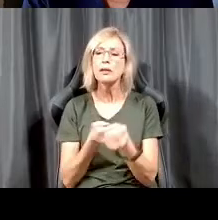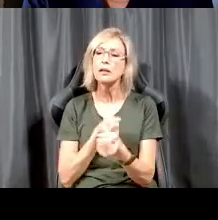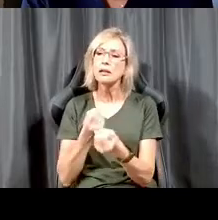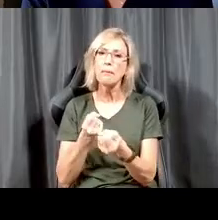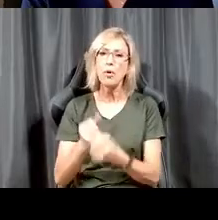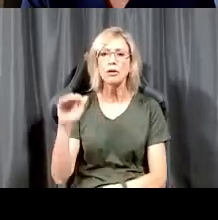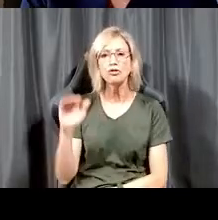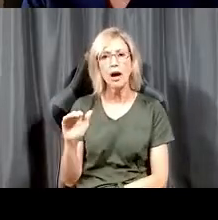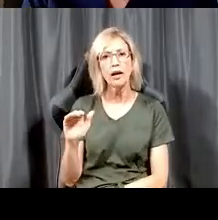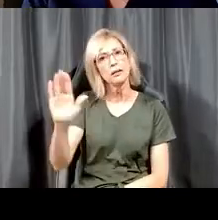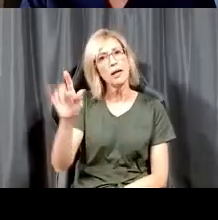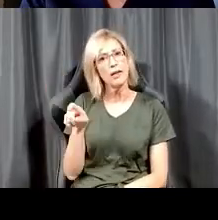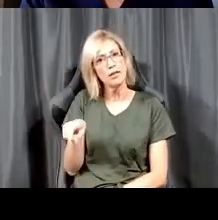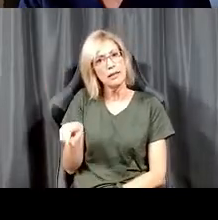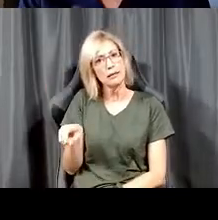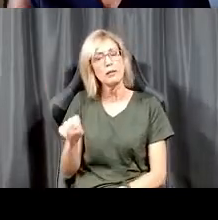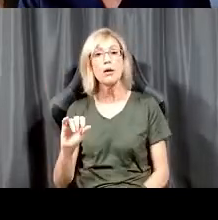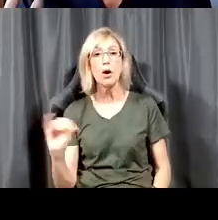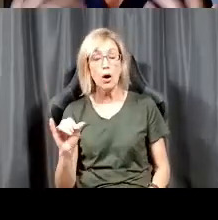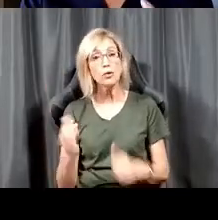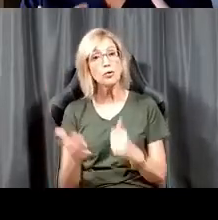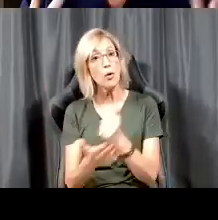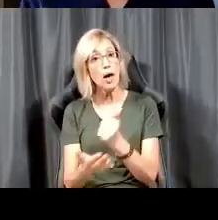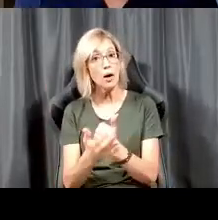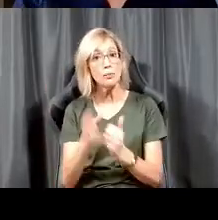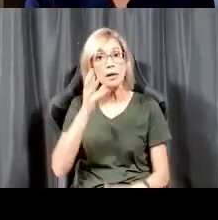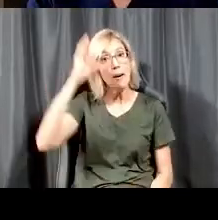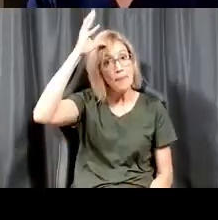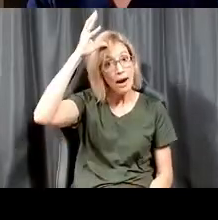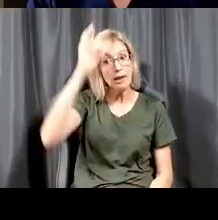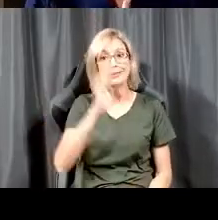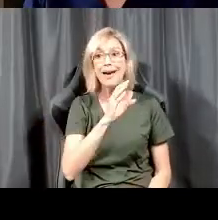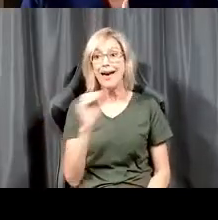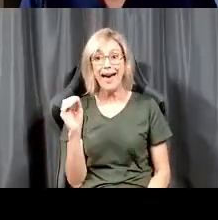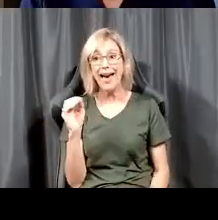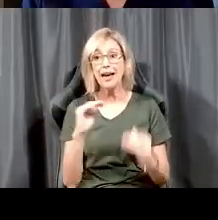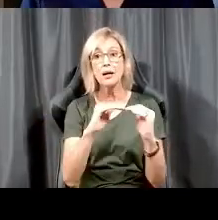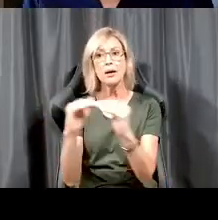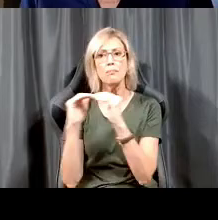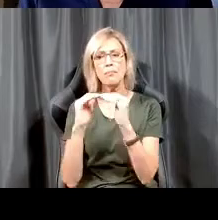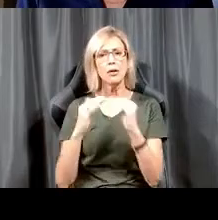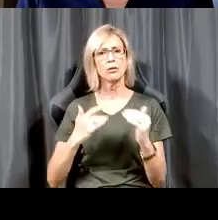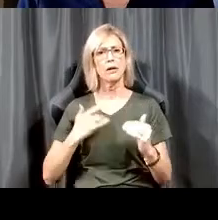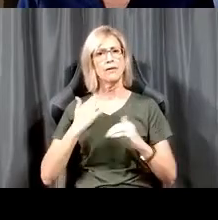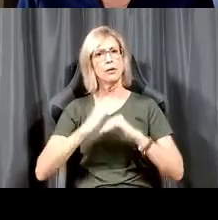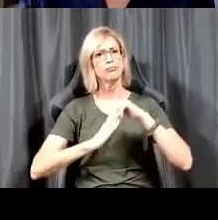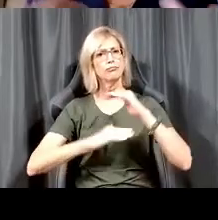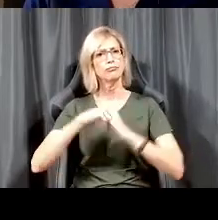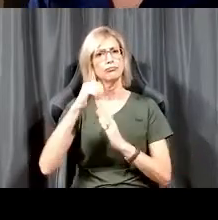their needs and also, helps the parents and the rest of the peers to feel more comfortable . Which in turn helps that